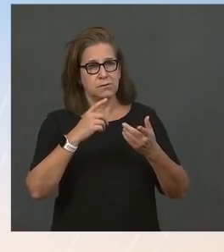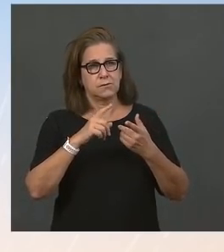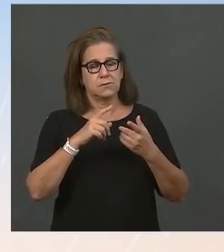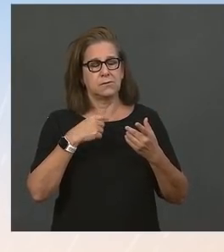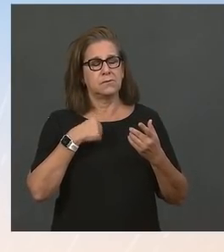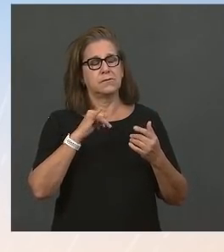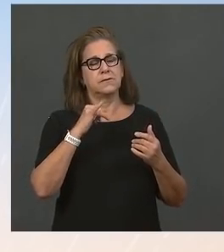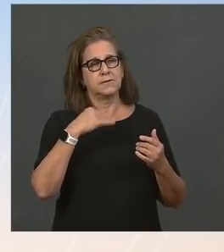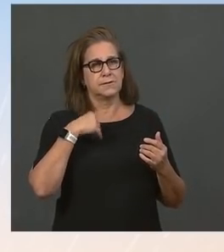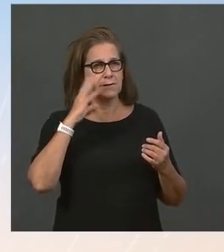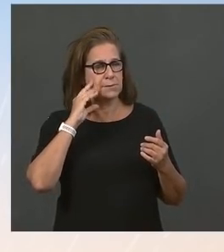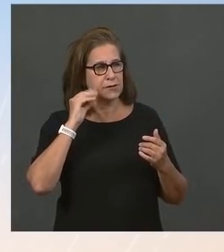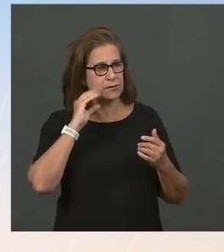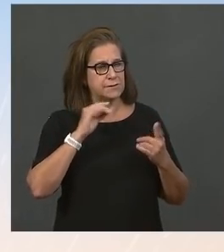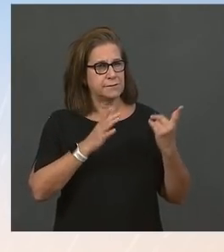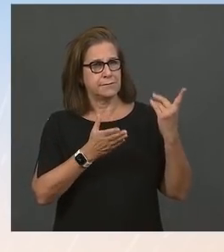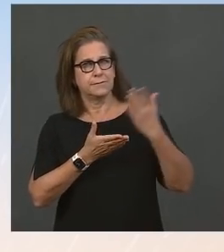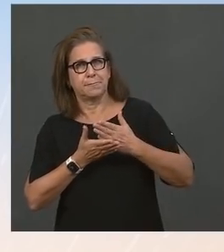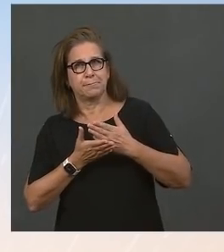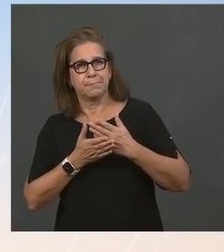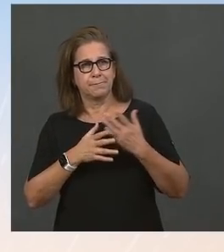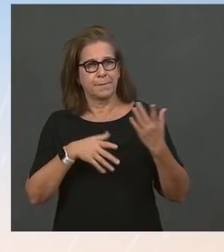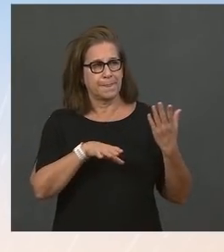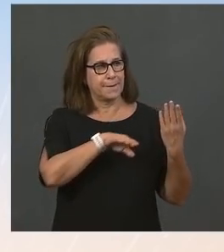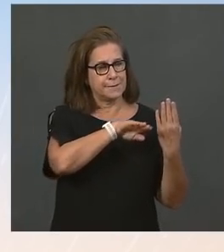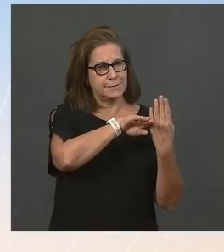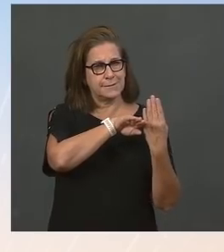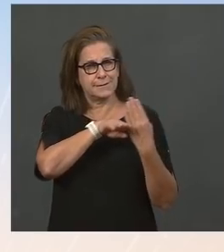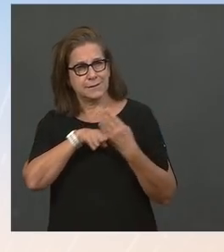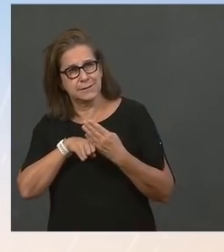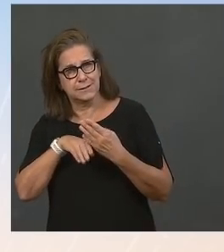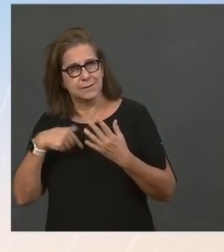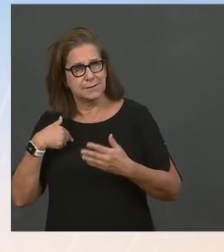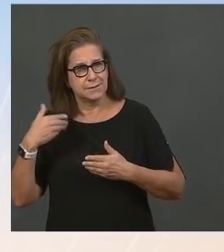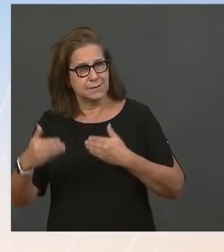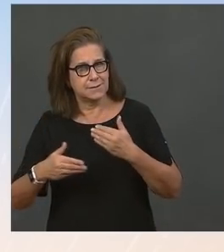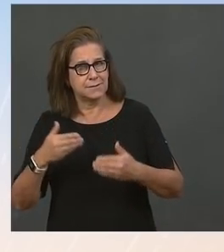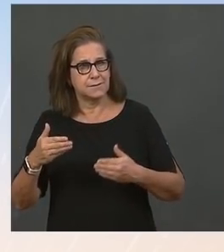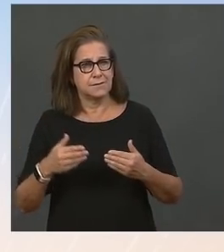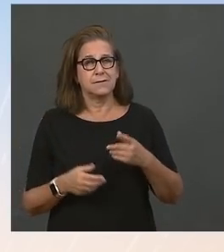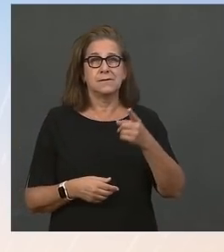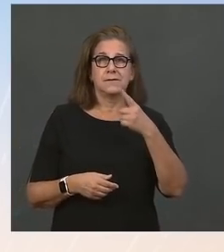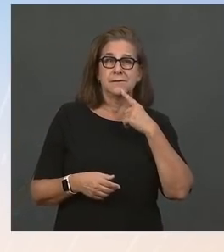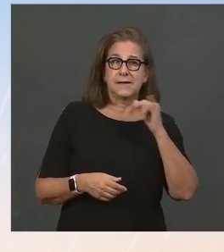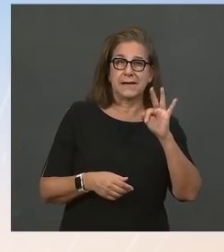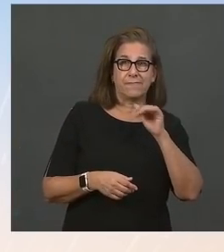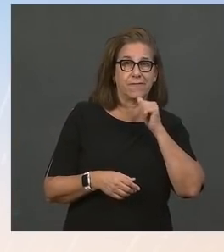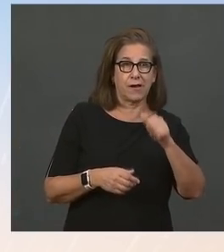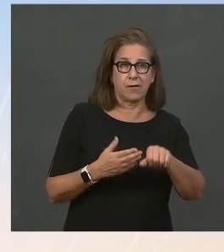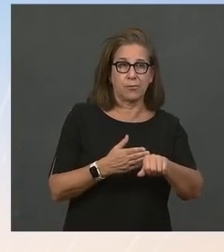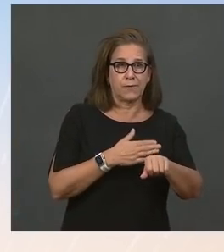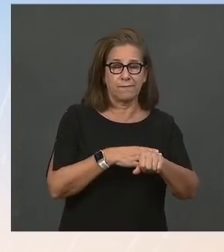because not getting voting rights done is not an option. The Press: So, is that frustration -- does that frustration explain his evolution